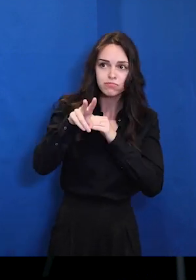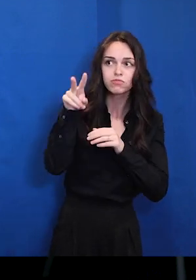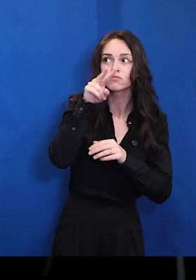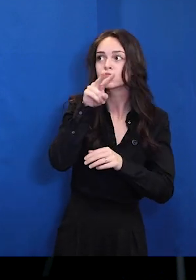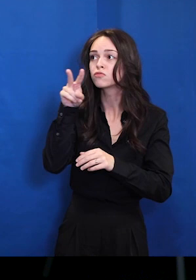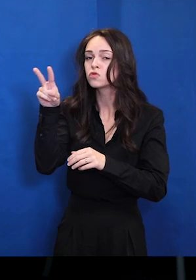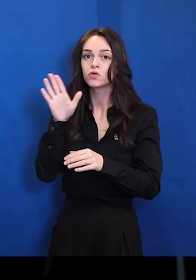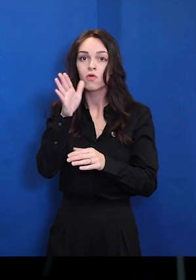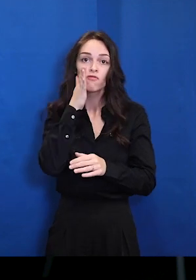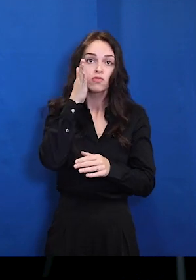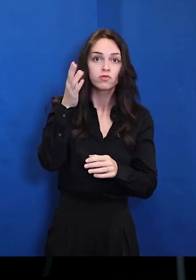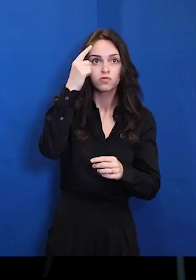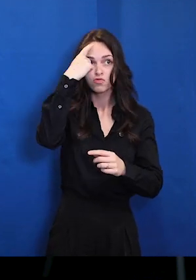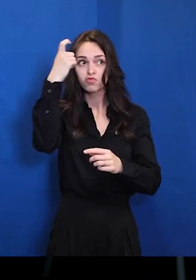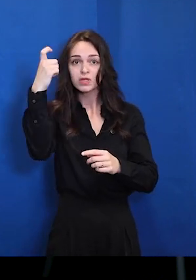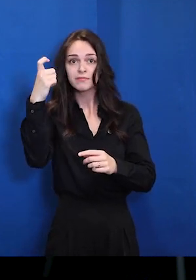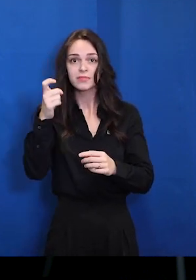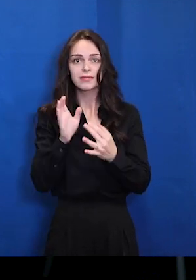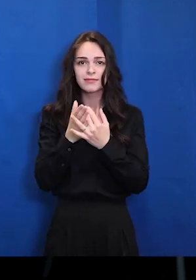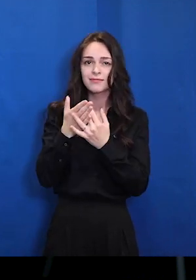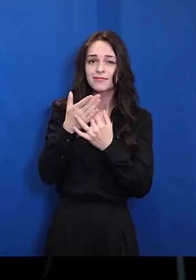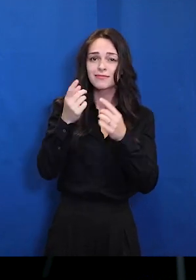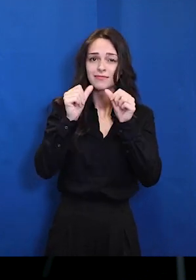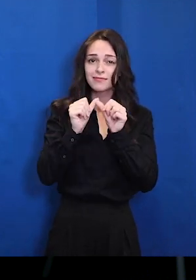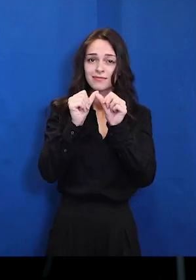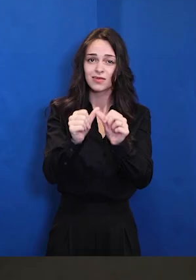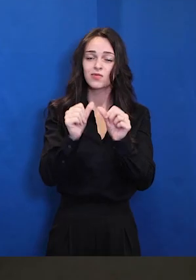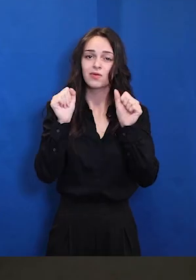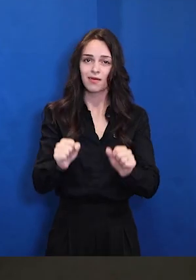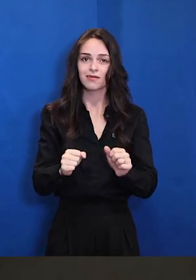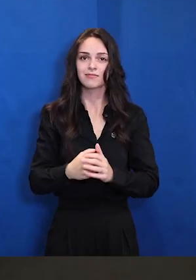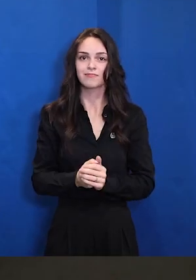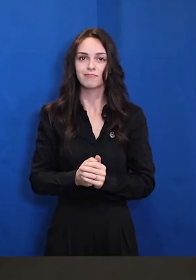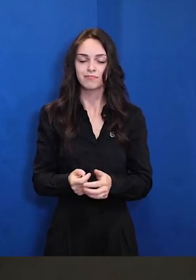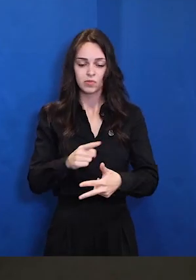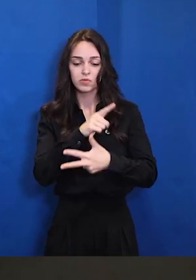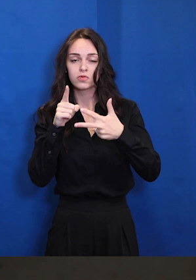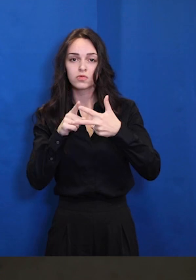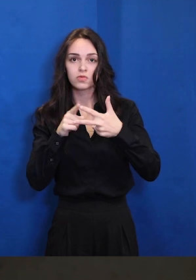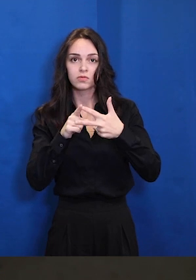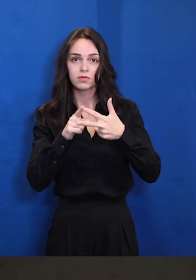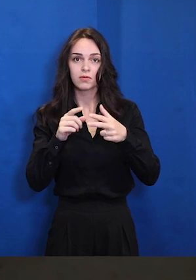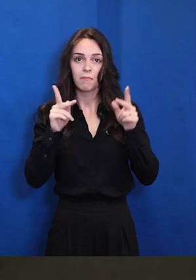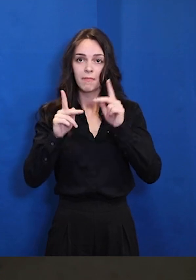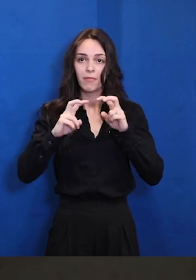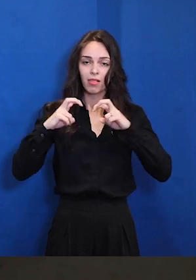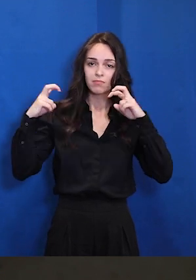Relentlessly pursue your dreams and perservere no matter what. Two. Surround yourself with a strong